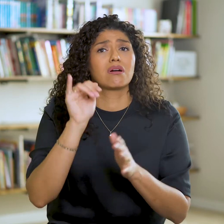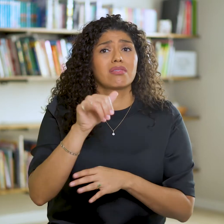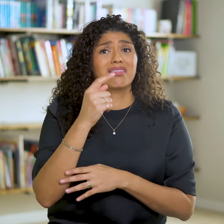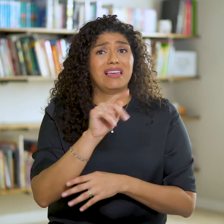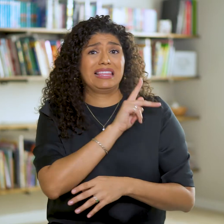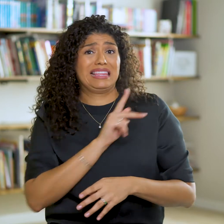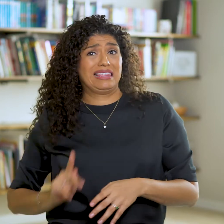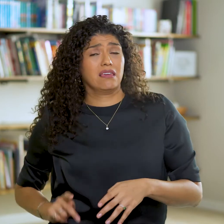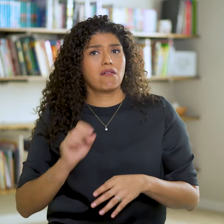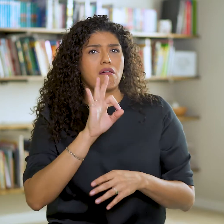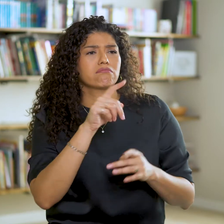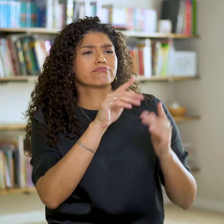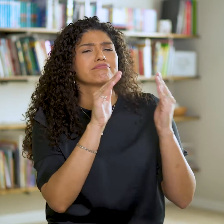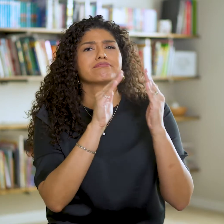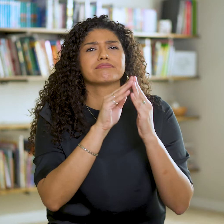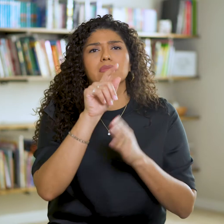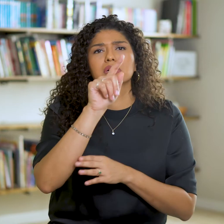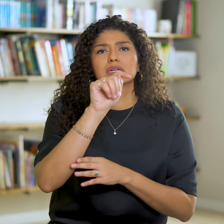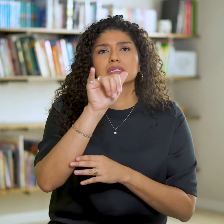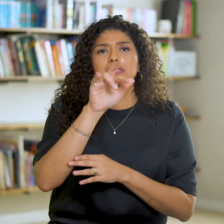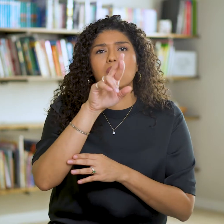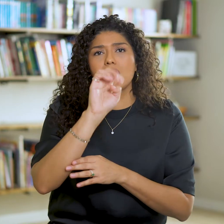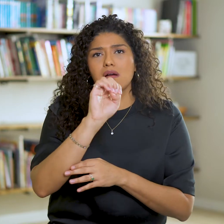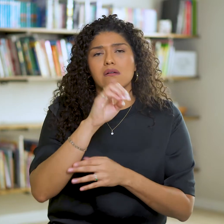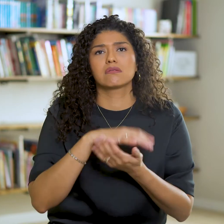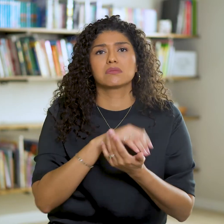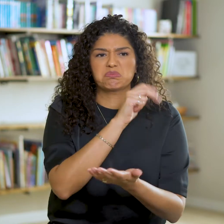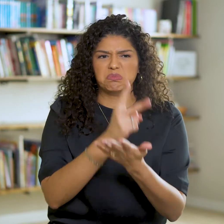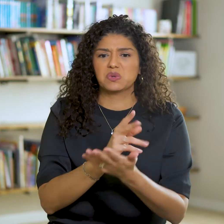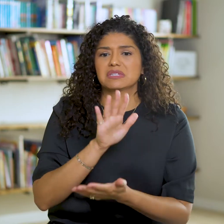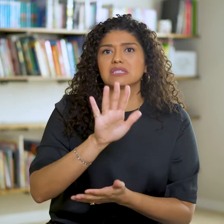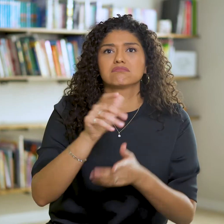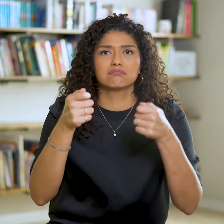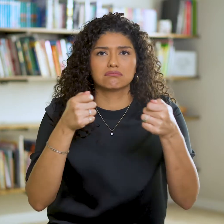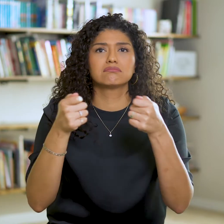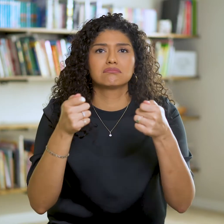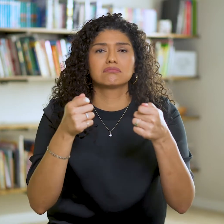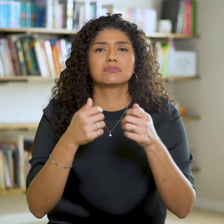the king of Tyre approves of his reign.